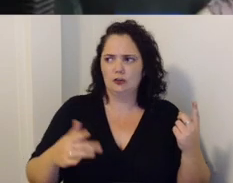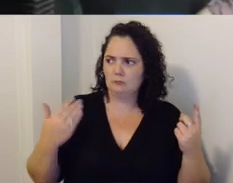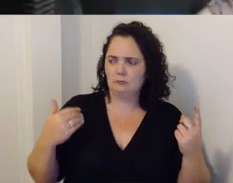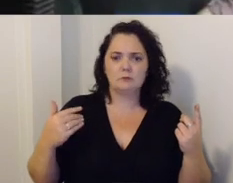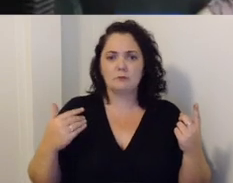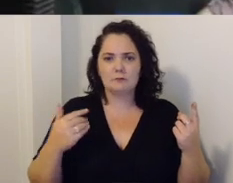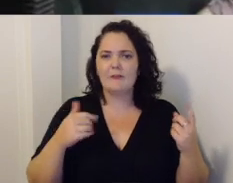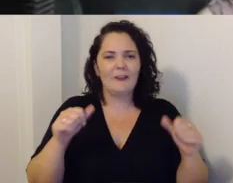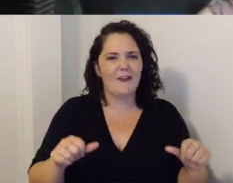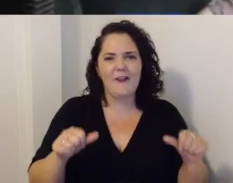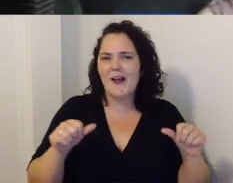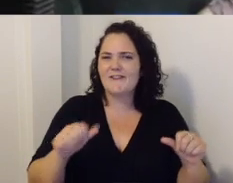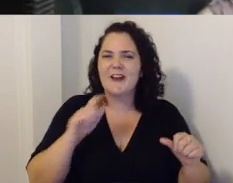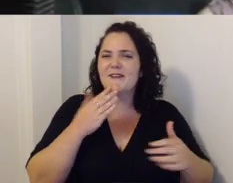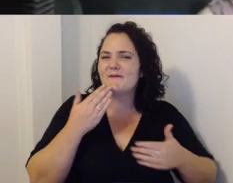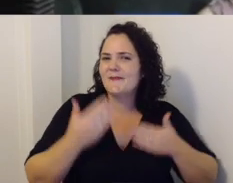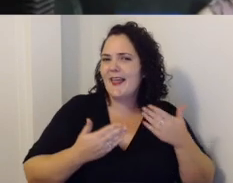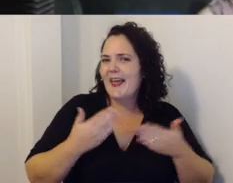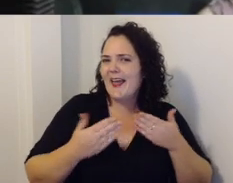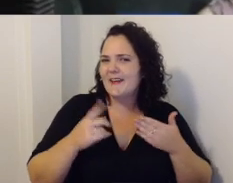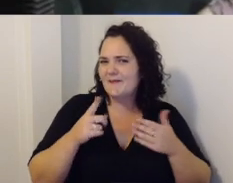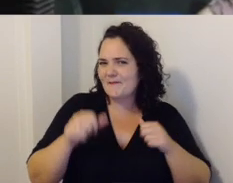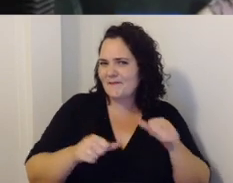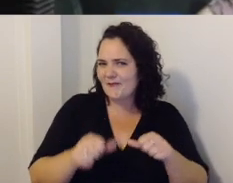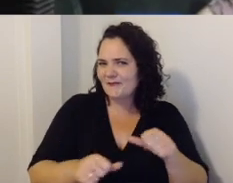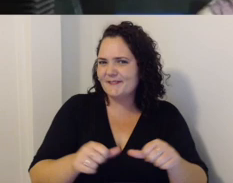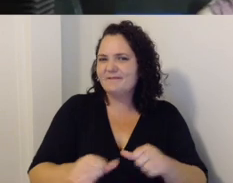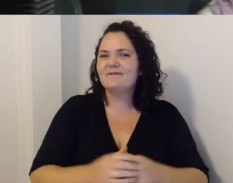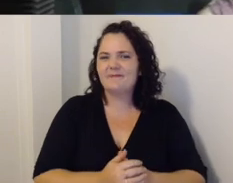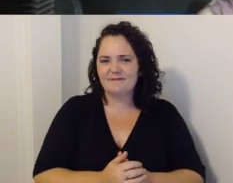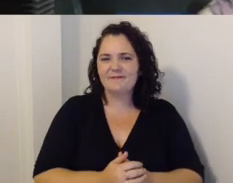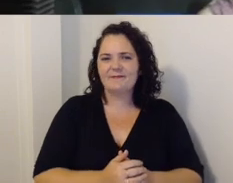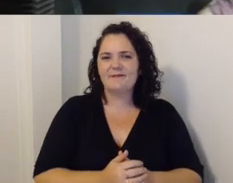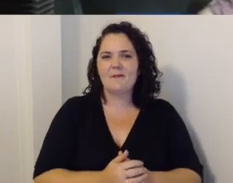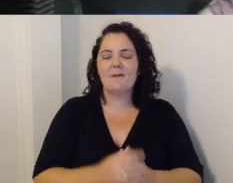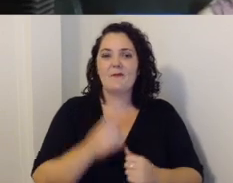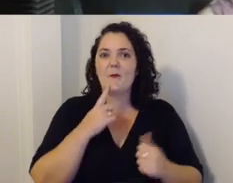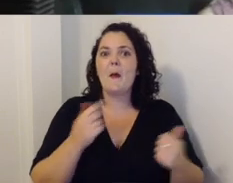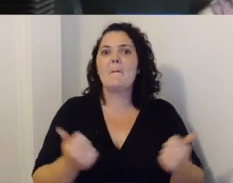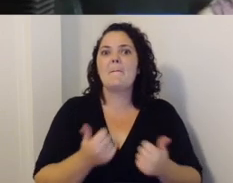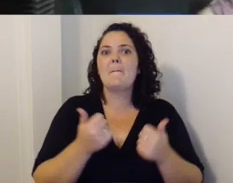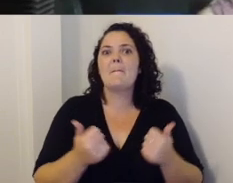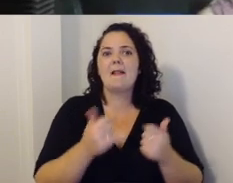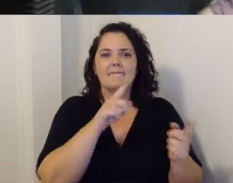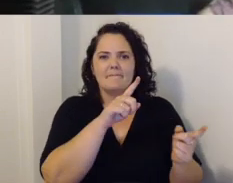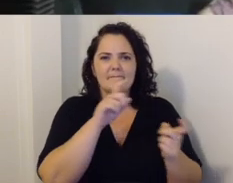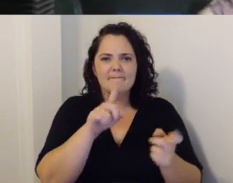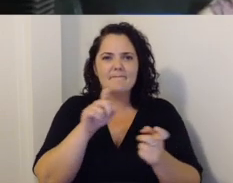So in a few minutes I'm going to talk about a few pieces that are in the exhibition right now a few paintings that are in the exhibition that we're going to use as inspiration for tonight